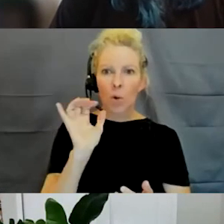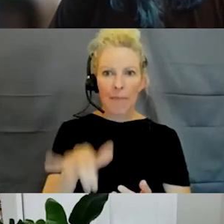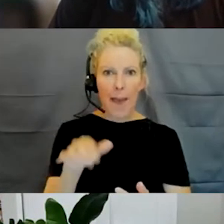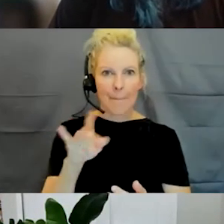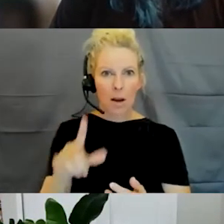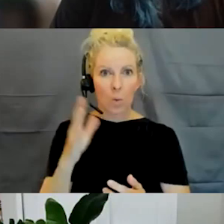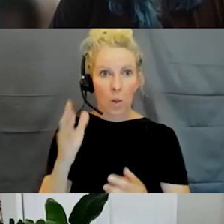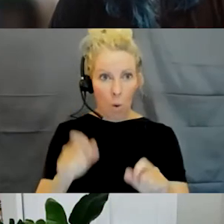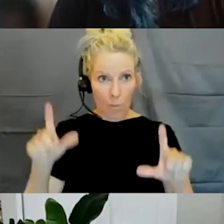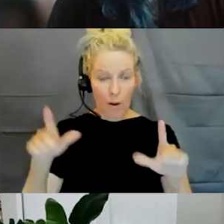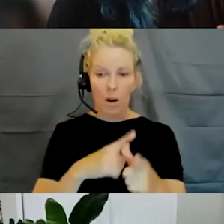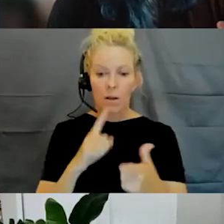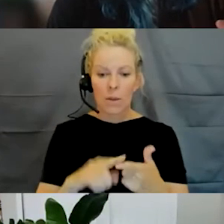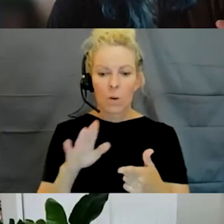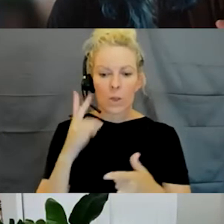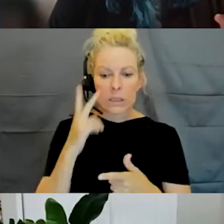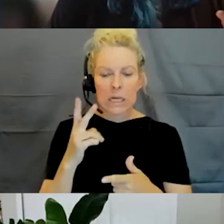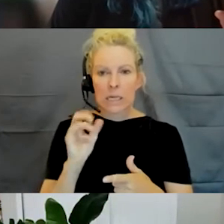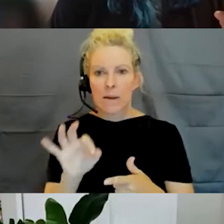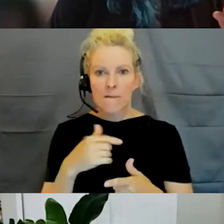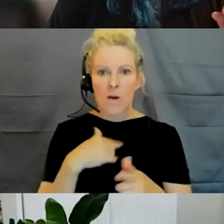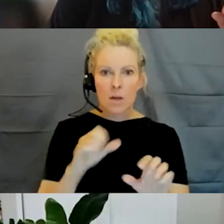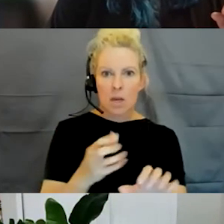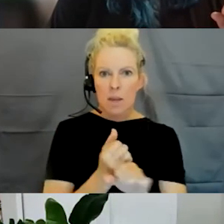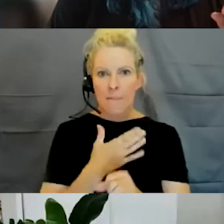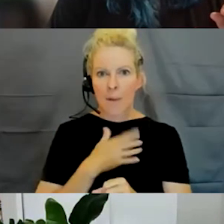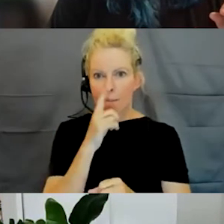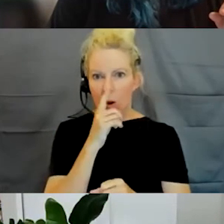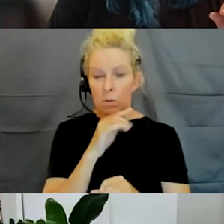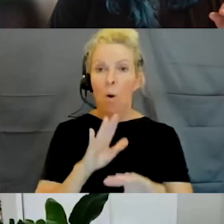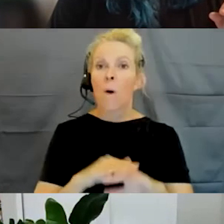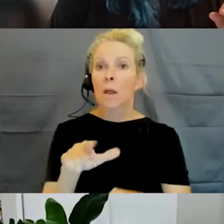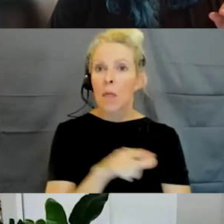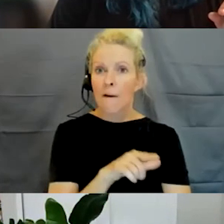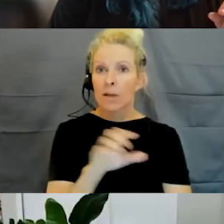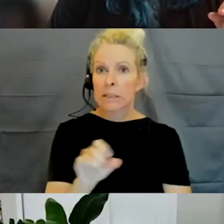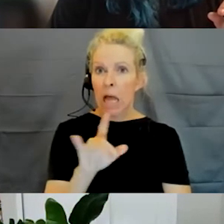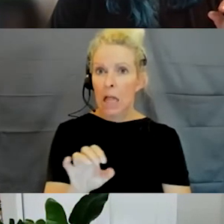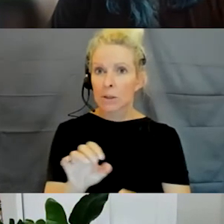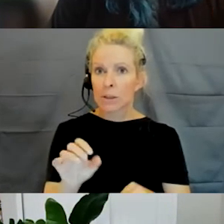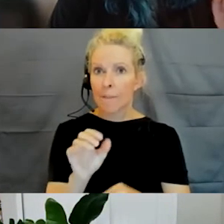will see on -- see if I can get my mouse, on the left, this styles panel, on the right,